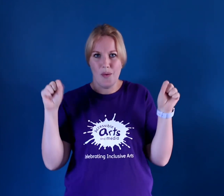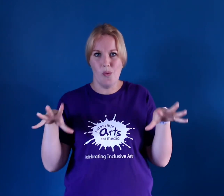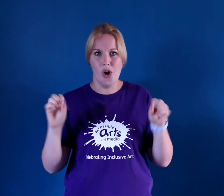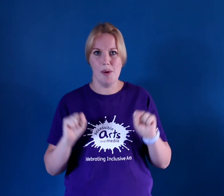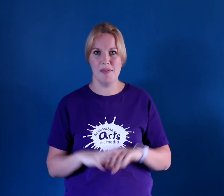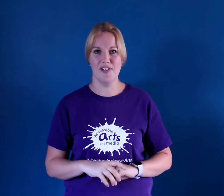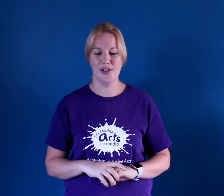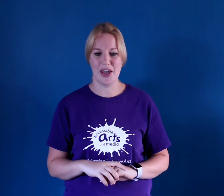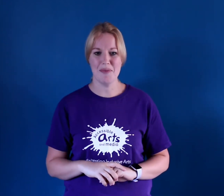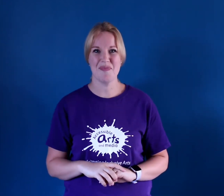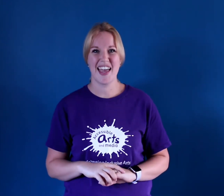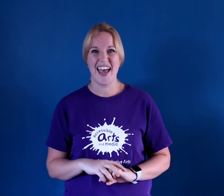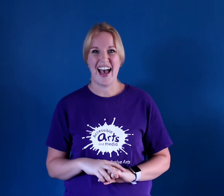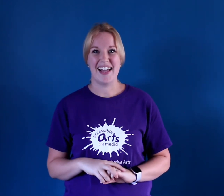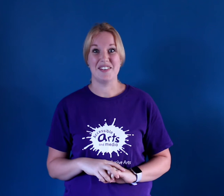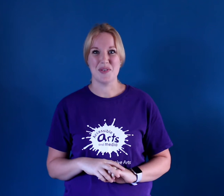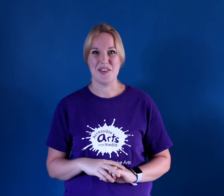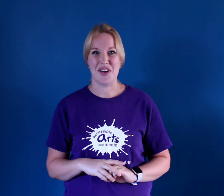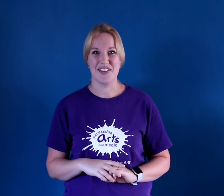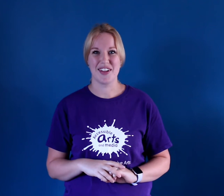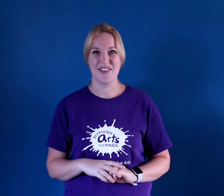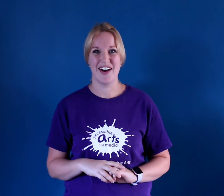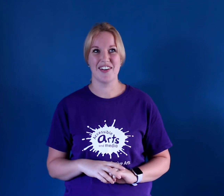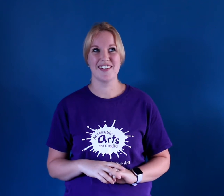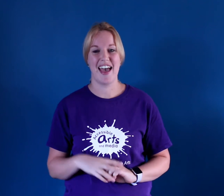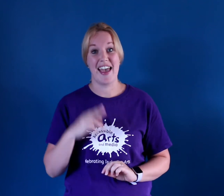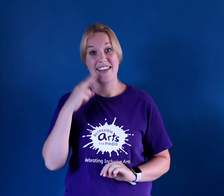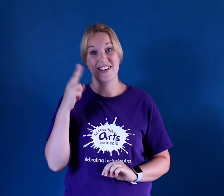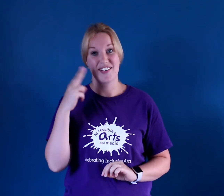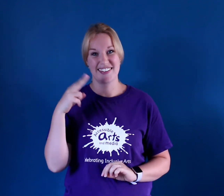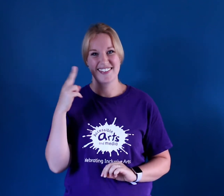warm-up for you and we’ve also got a song